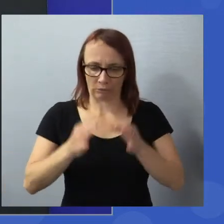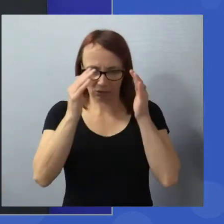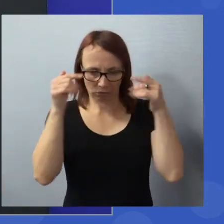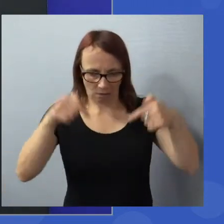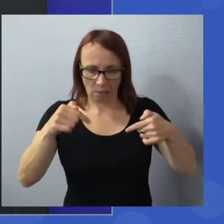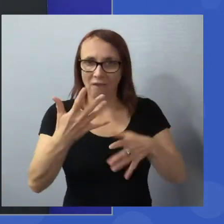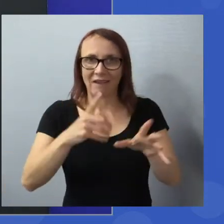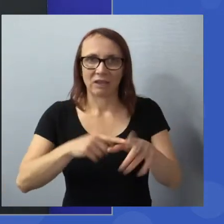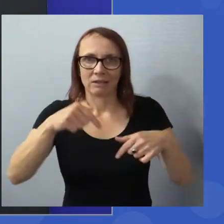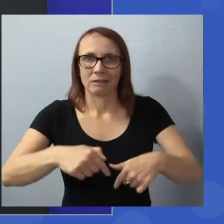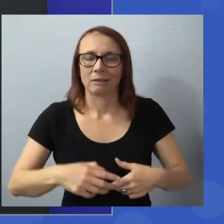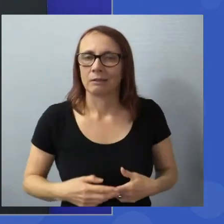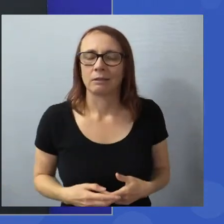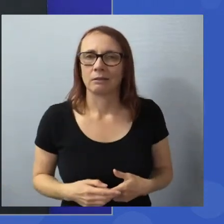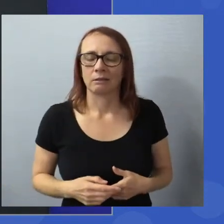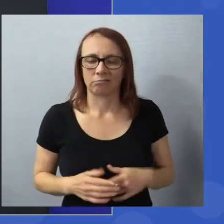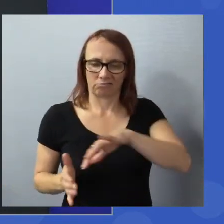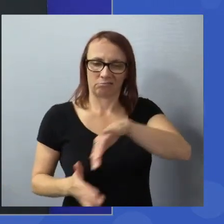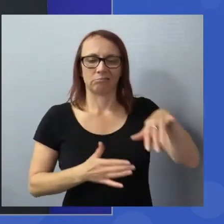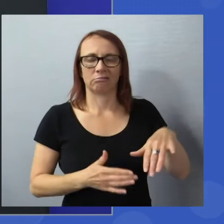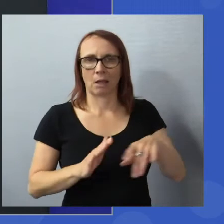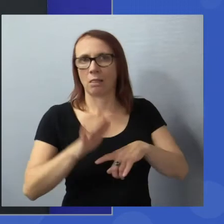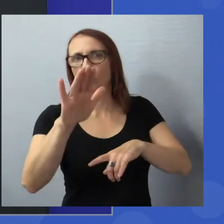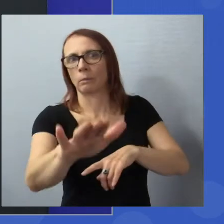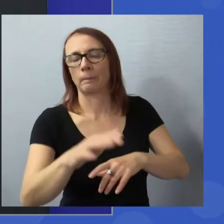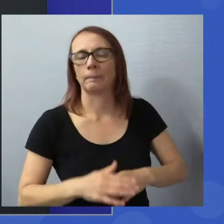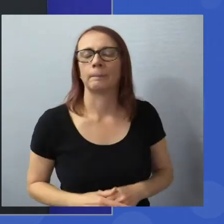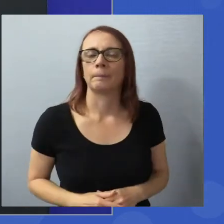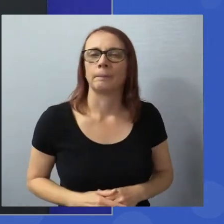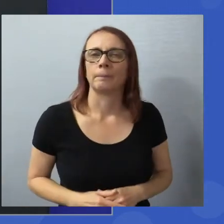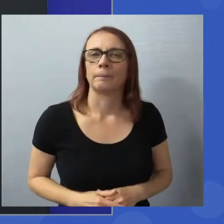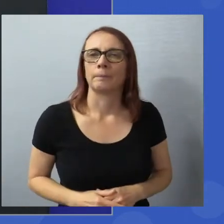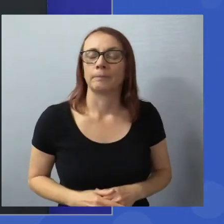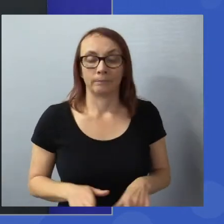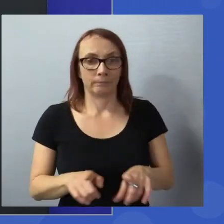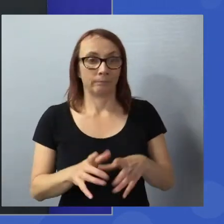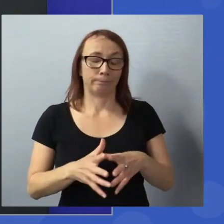in - it involves making really big changes and changes that might be quite